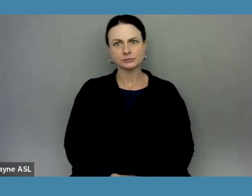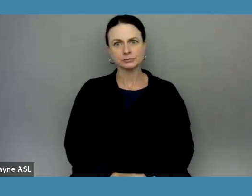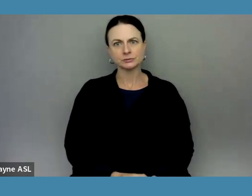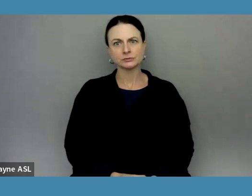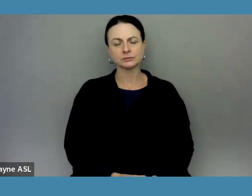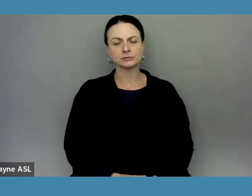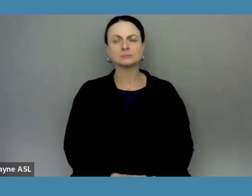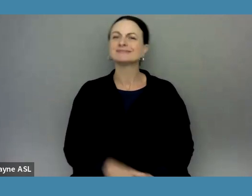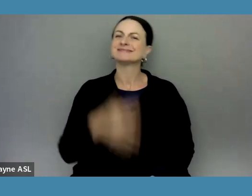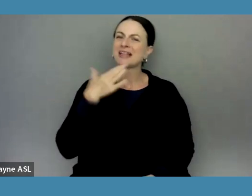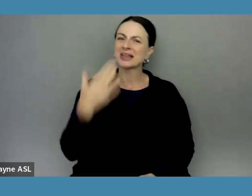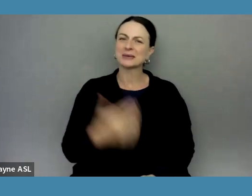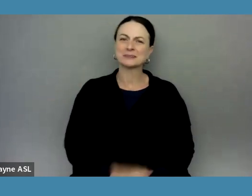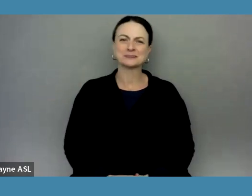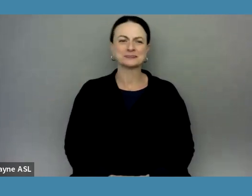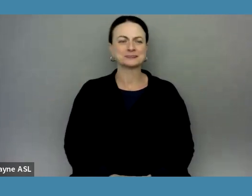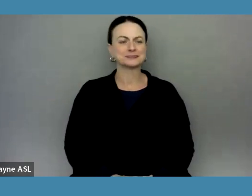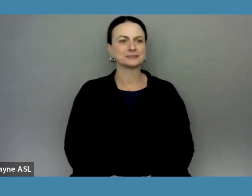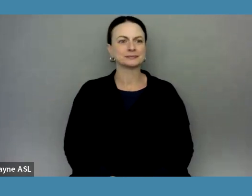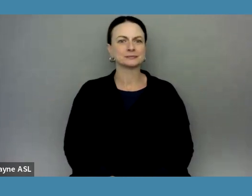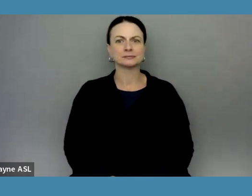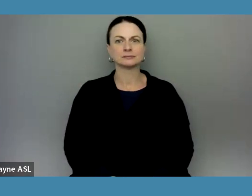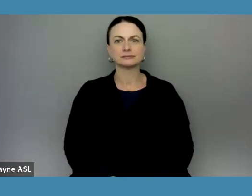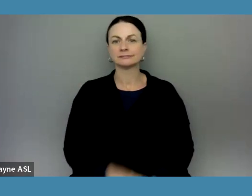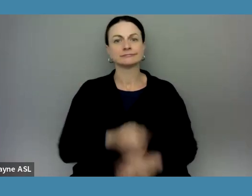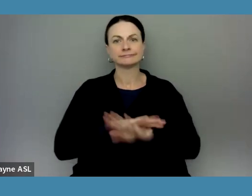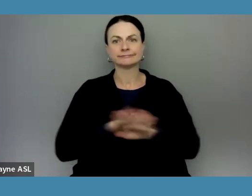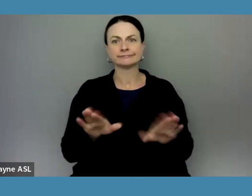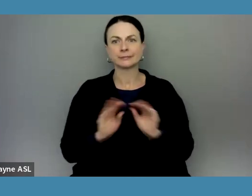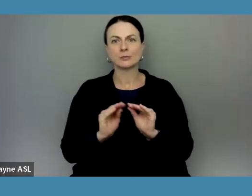[Maddie] Thanks so much. There's no questions at this time.